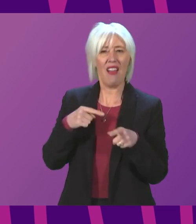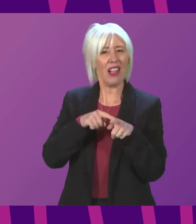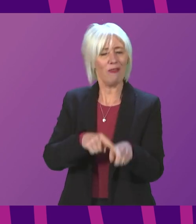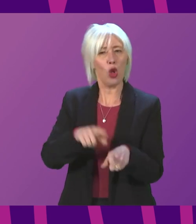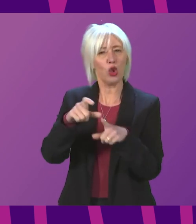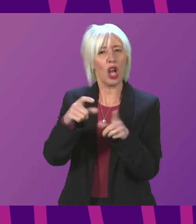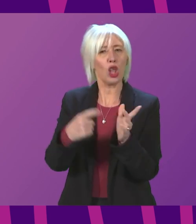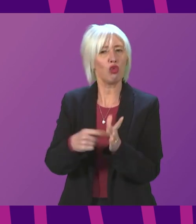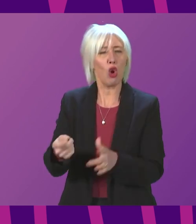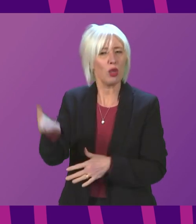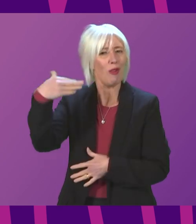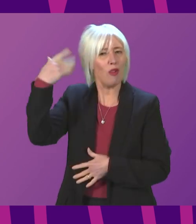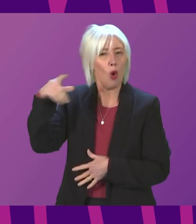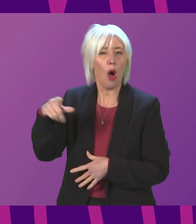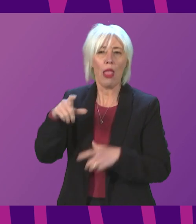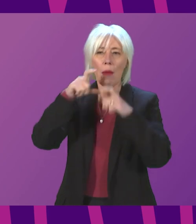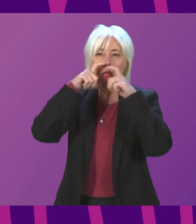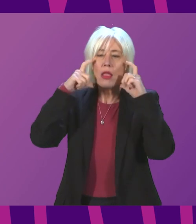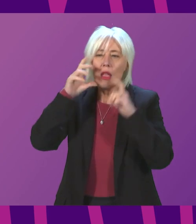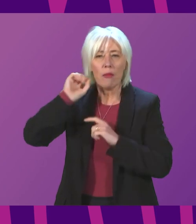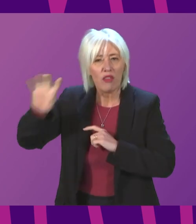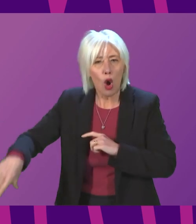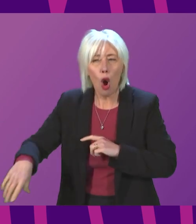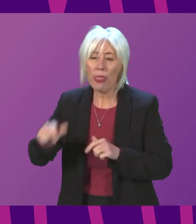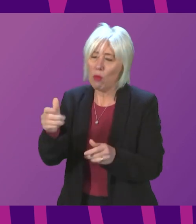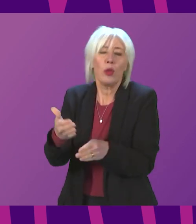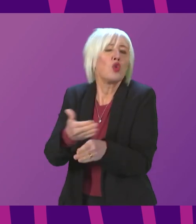we would have removed the requirement for face coverings prematurely and we would not